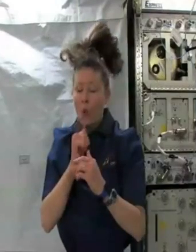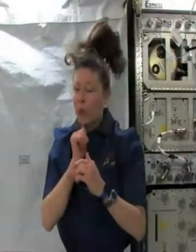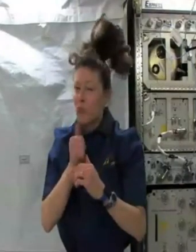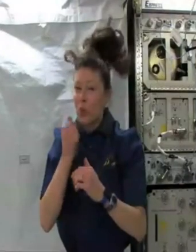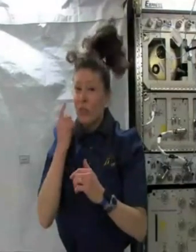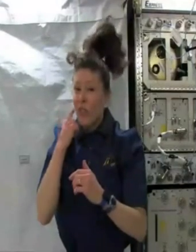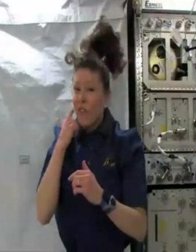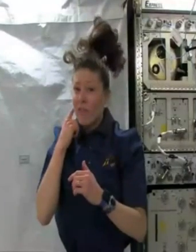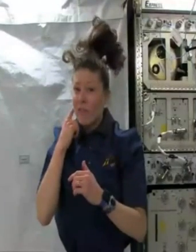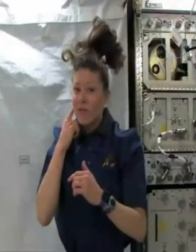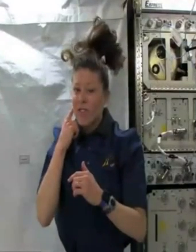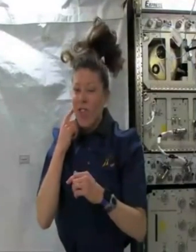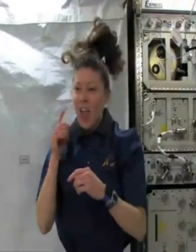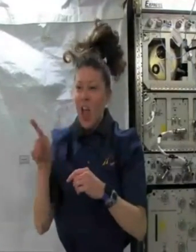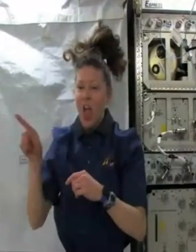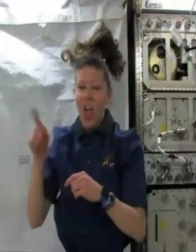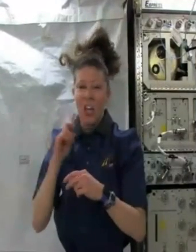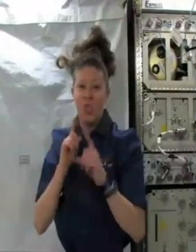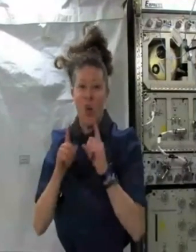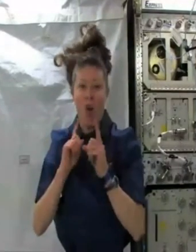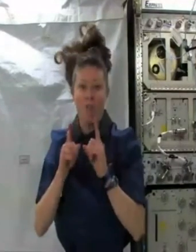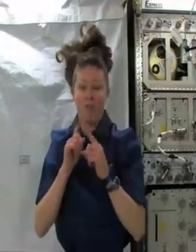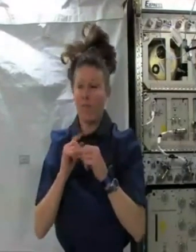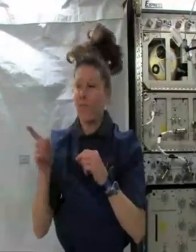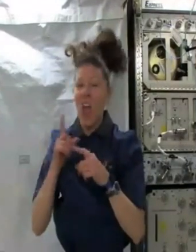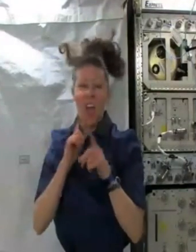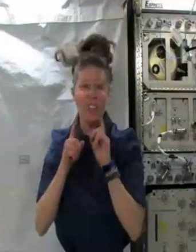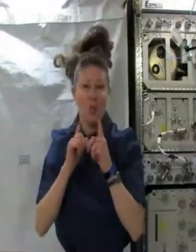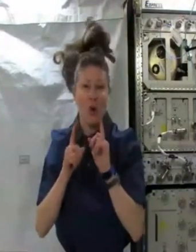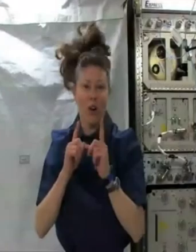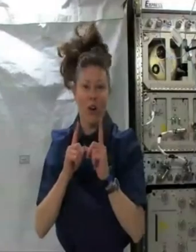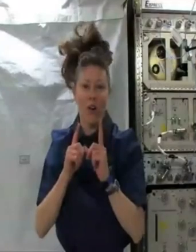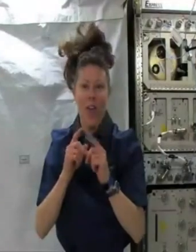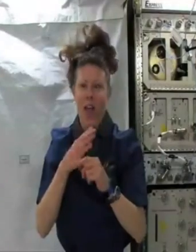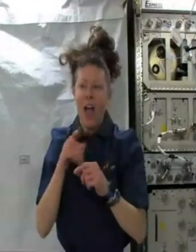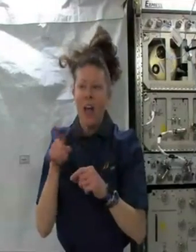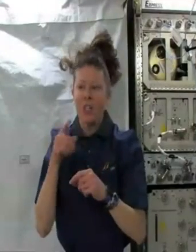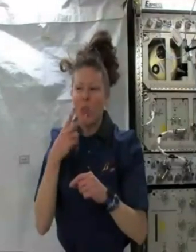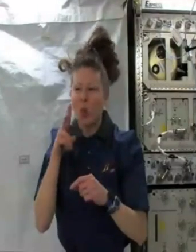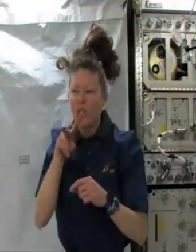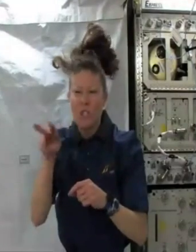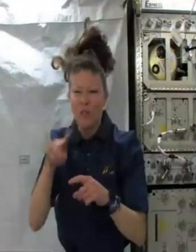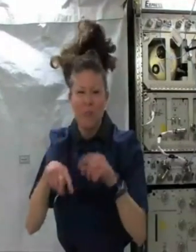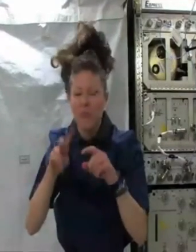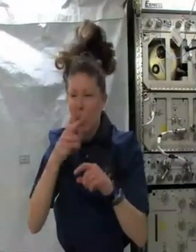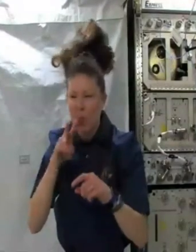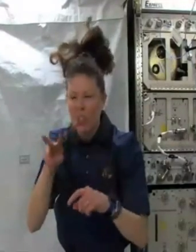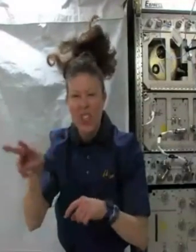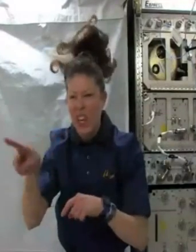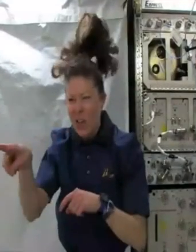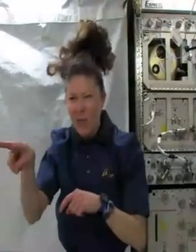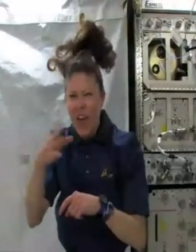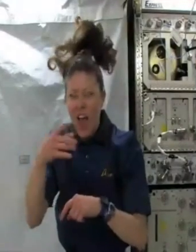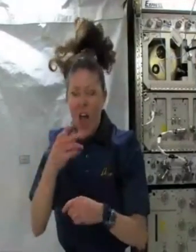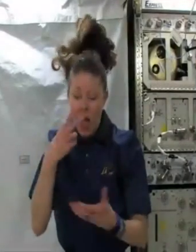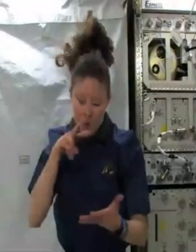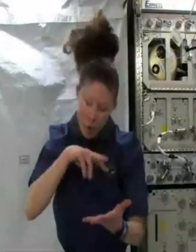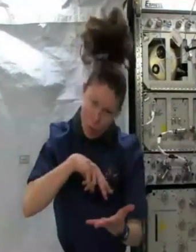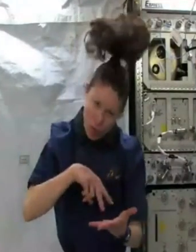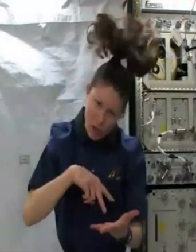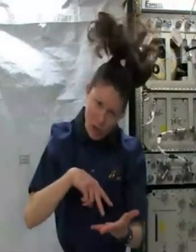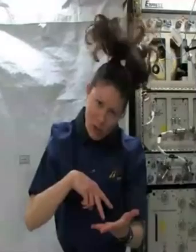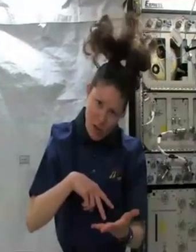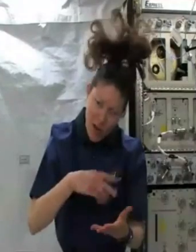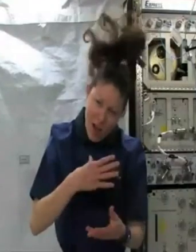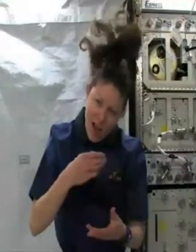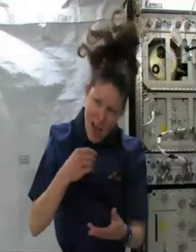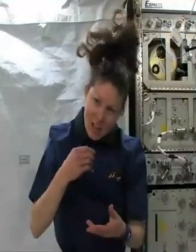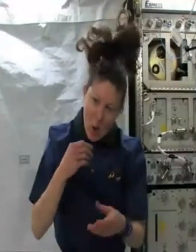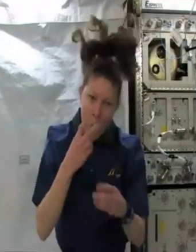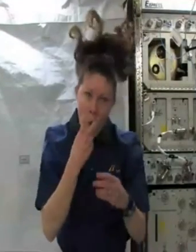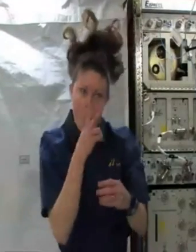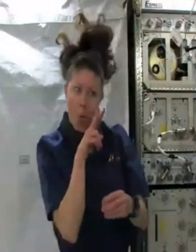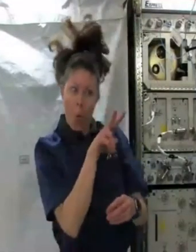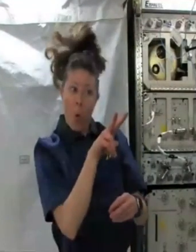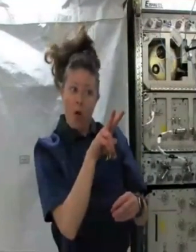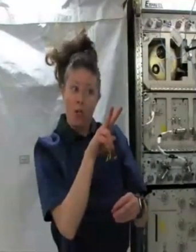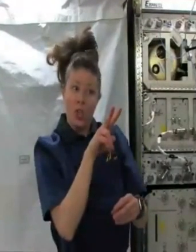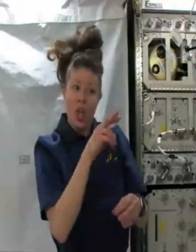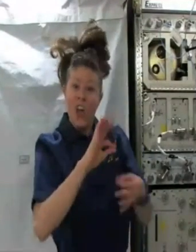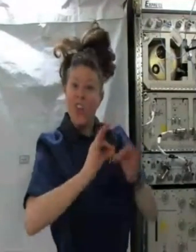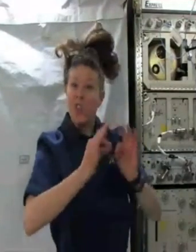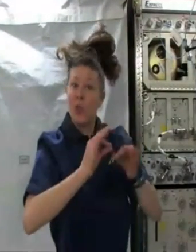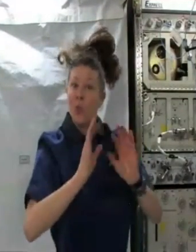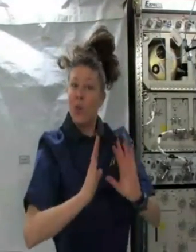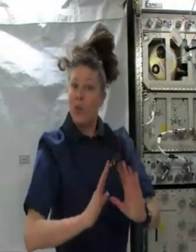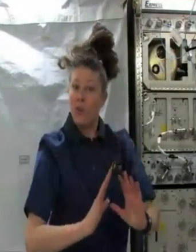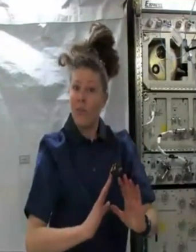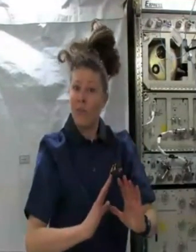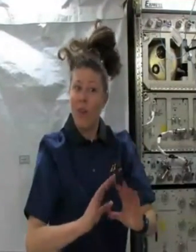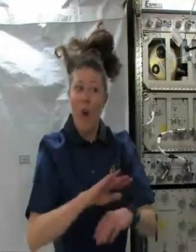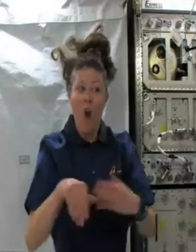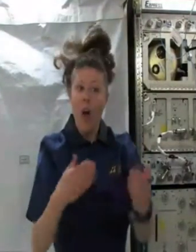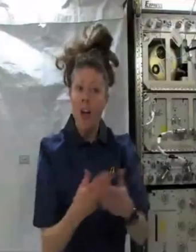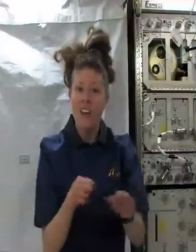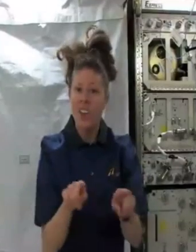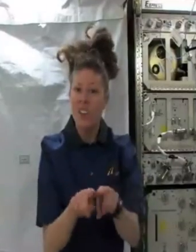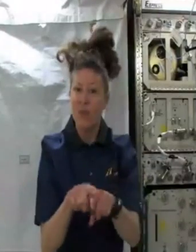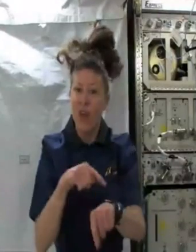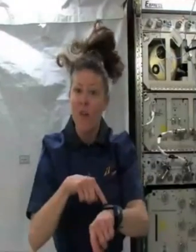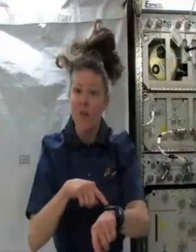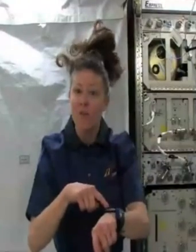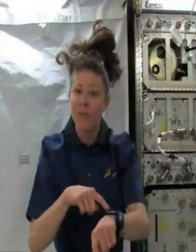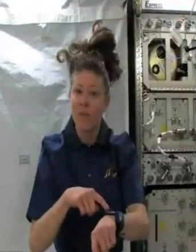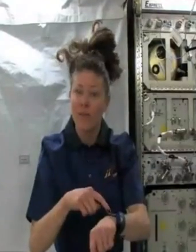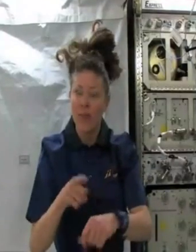who wasn't deaf, and she couldn't watch the teacher, read and watch the interpreter all at the same time.